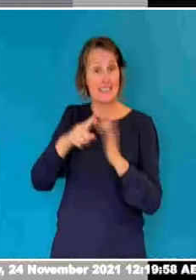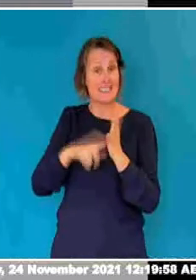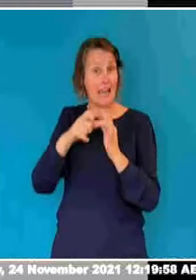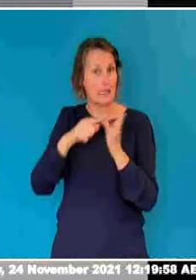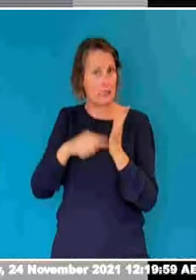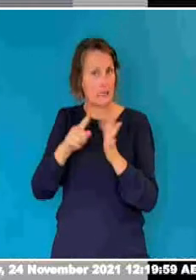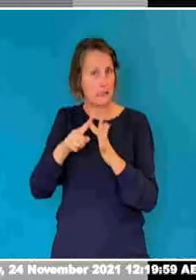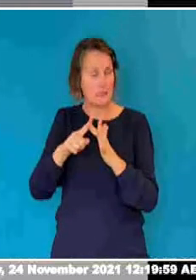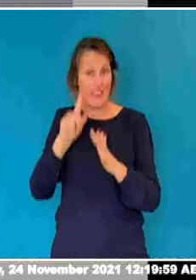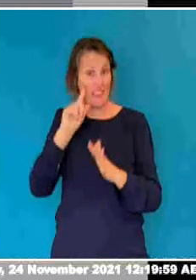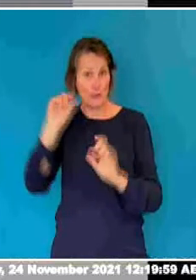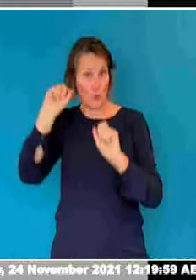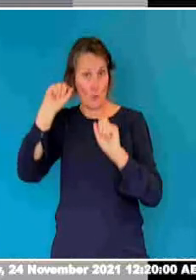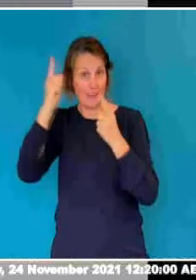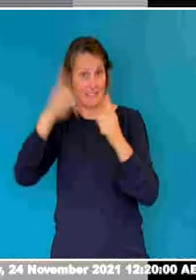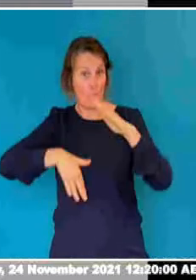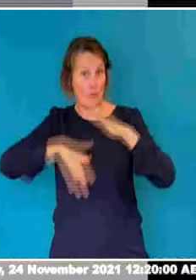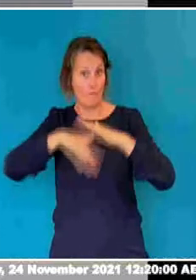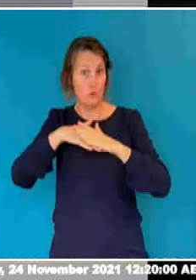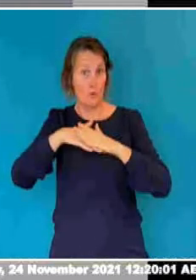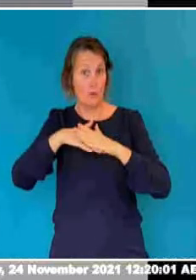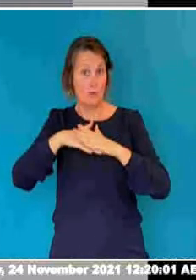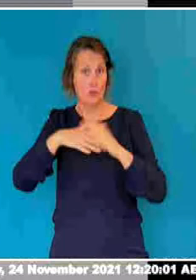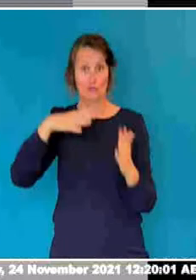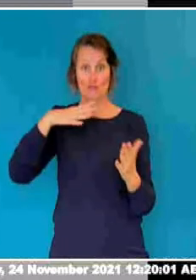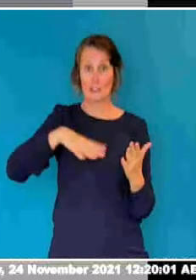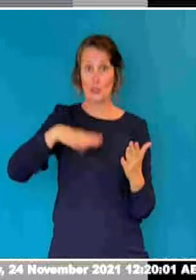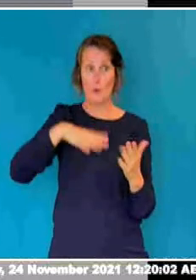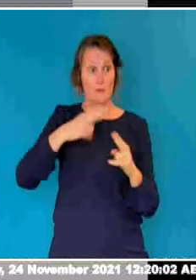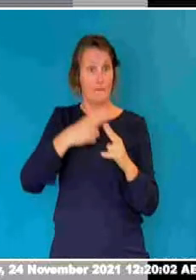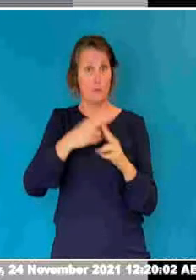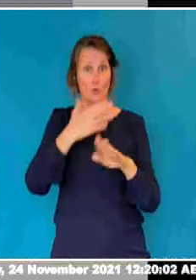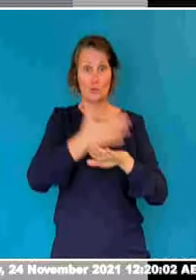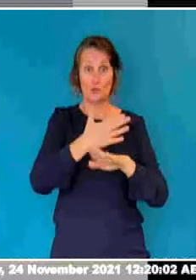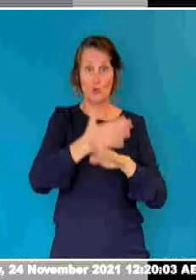know what the inherent requirements are or might change their mind during the process,